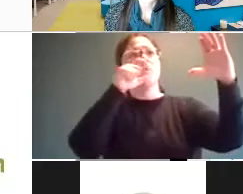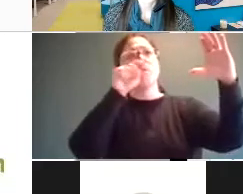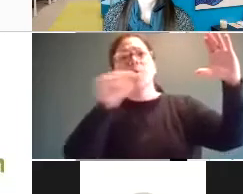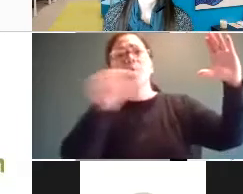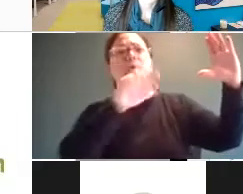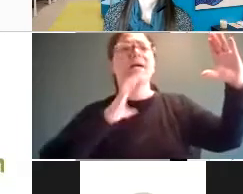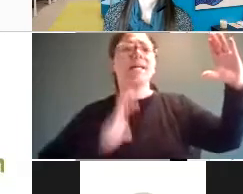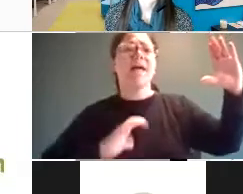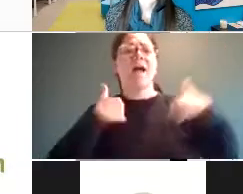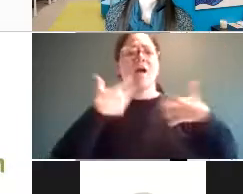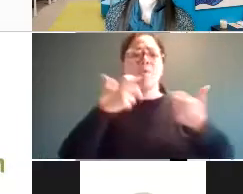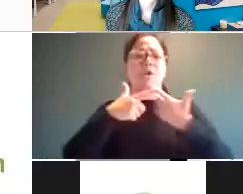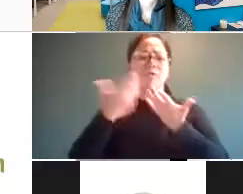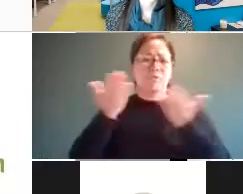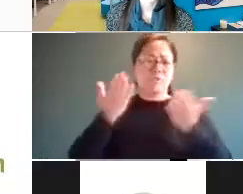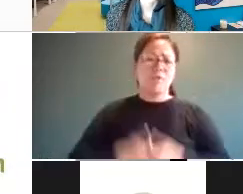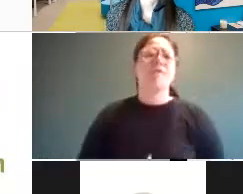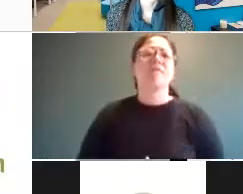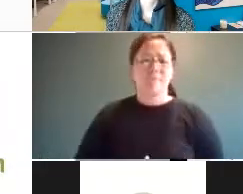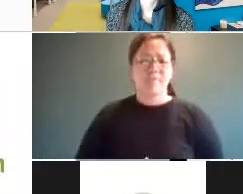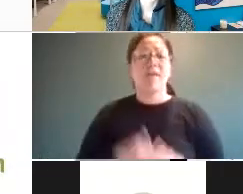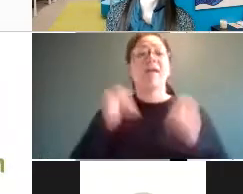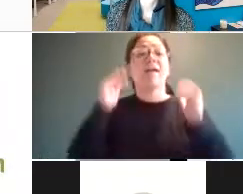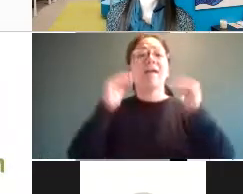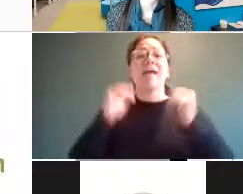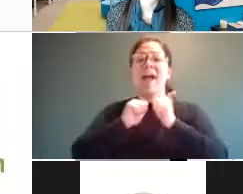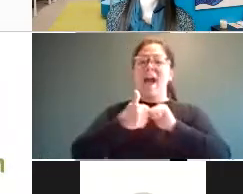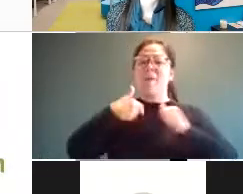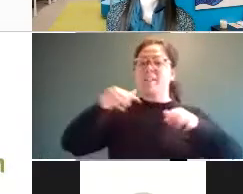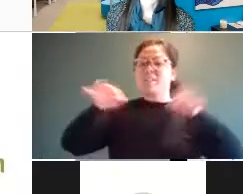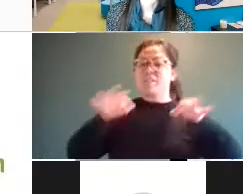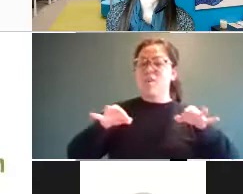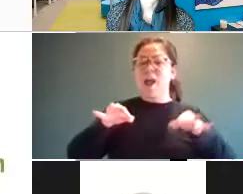you're looking to serve. How can we describe that voice and tone for our brand?